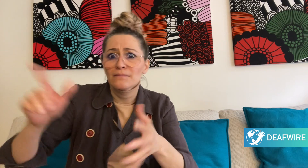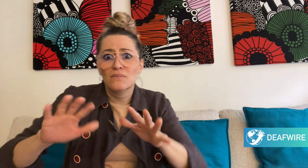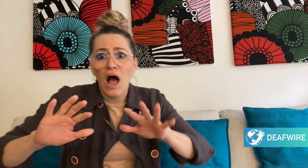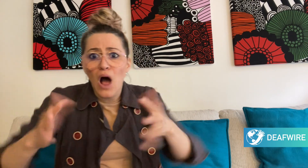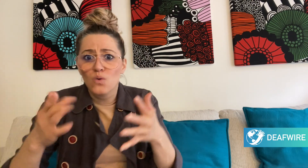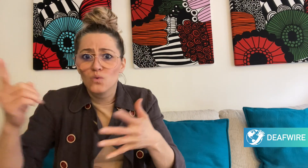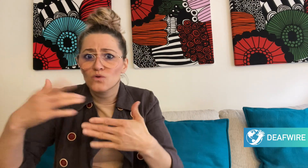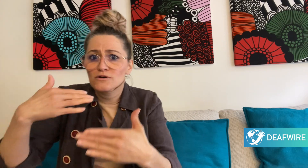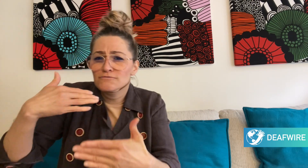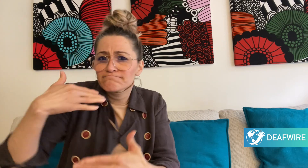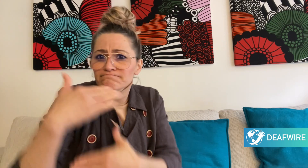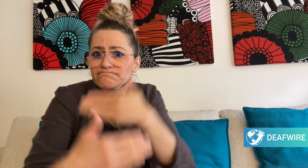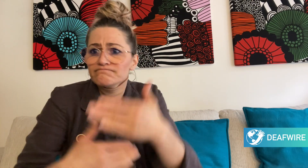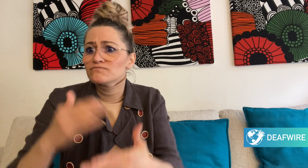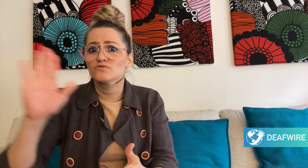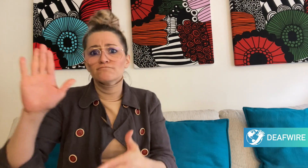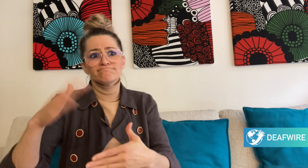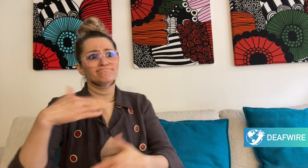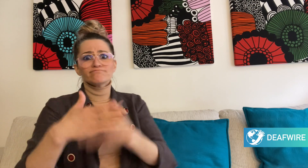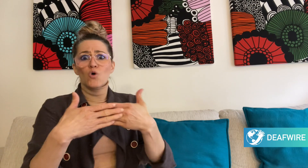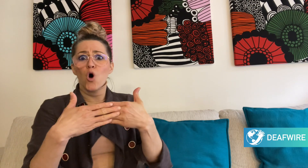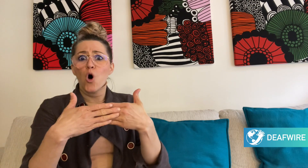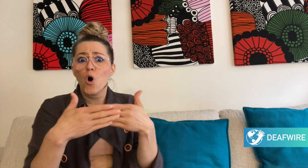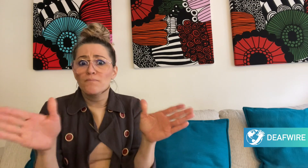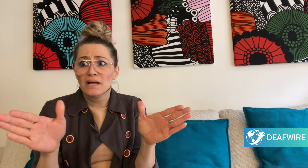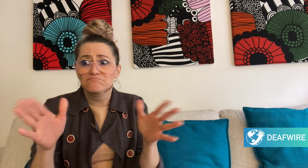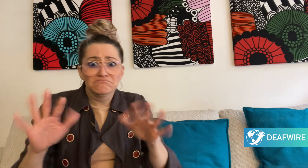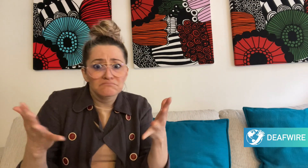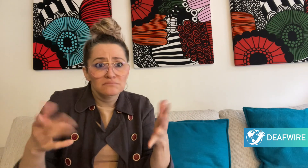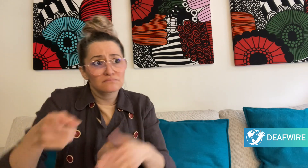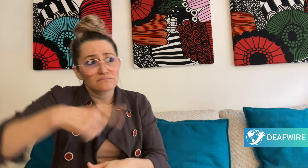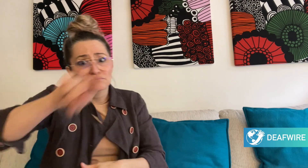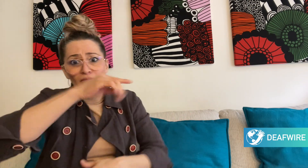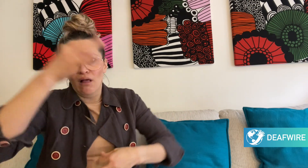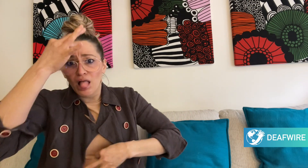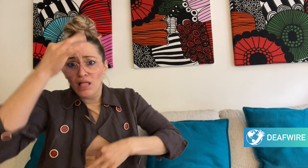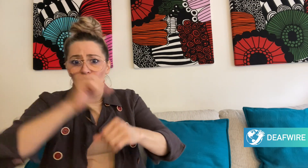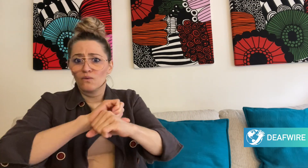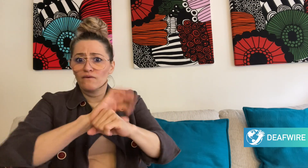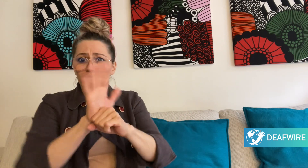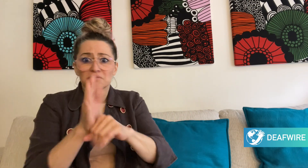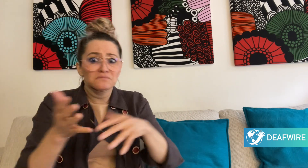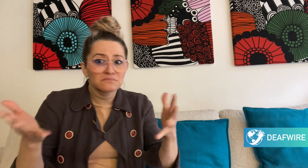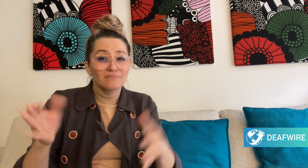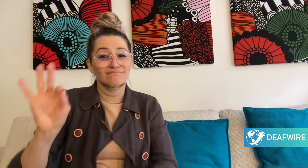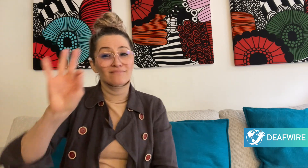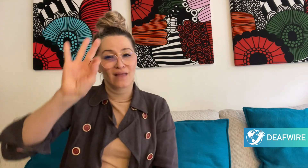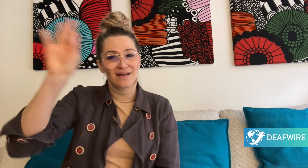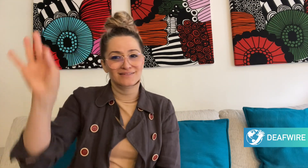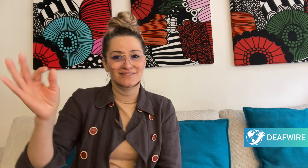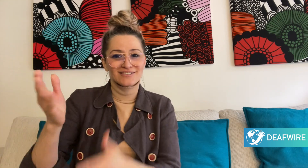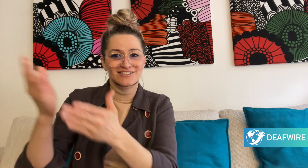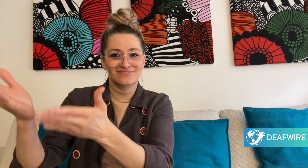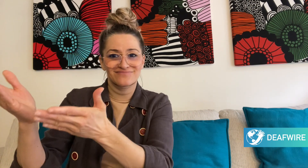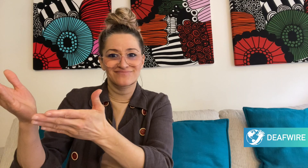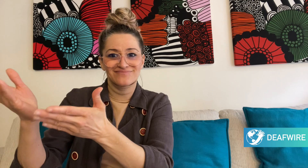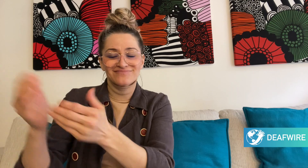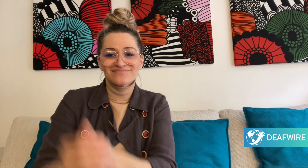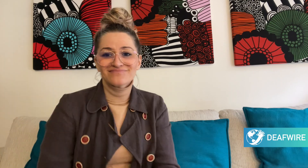their operations in midst of COVID-19.